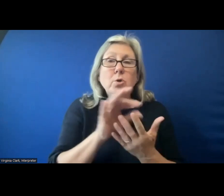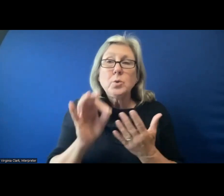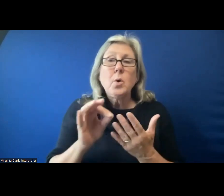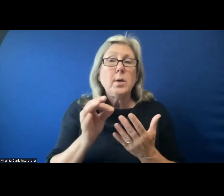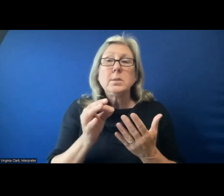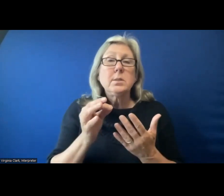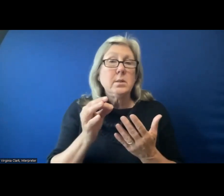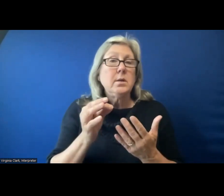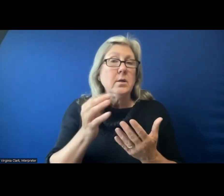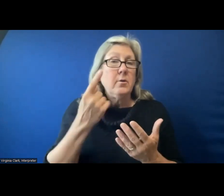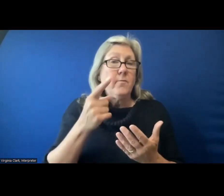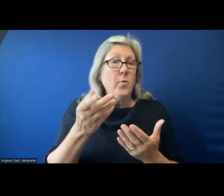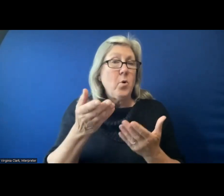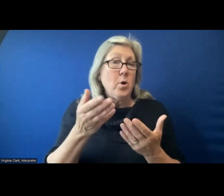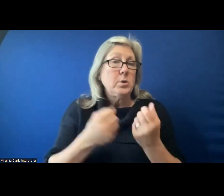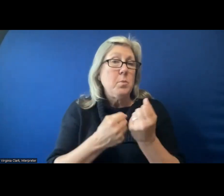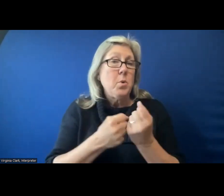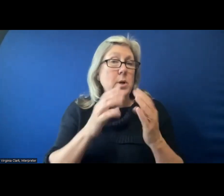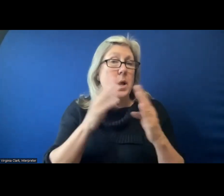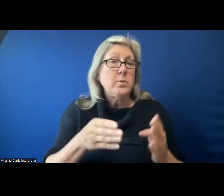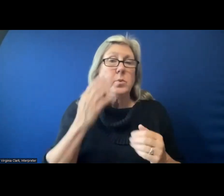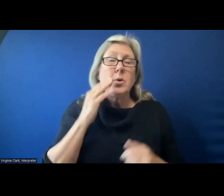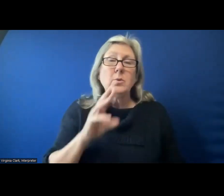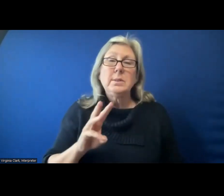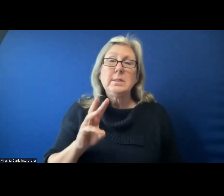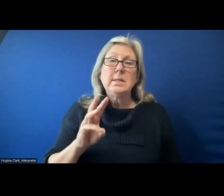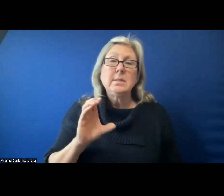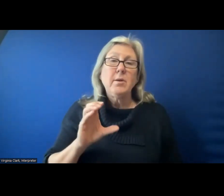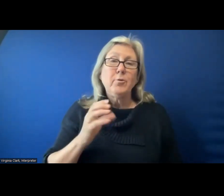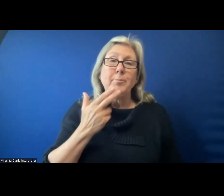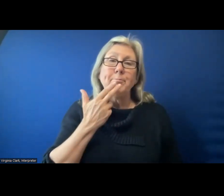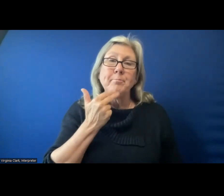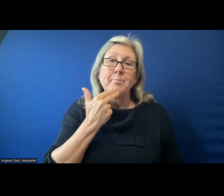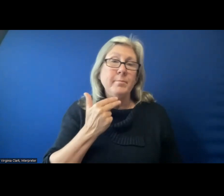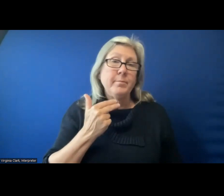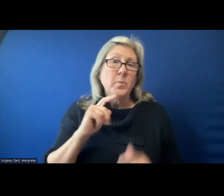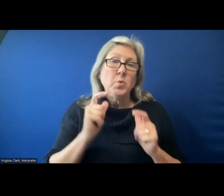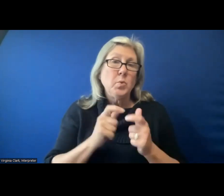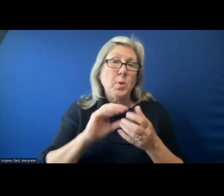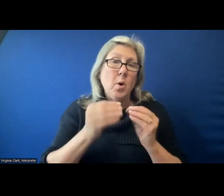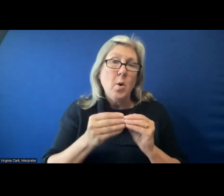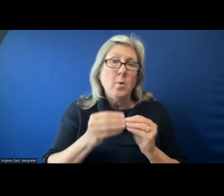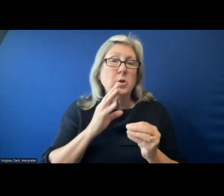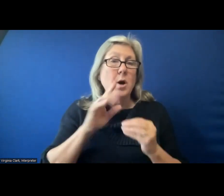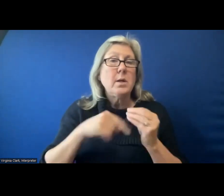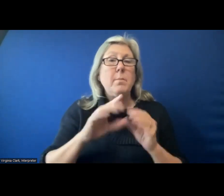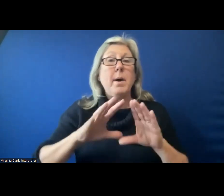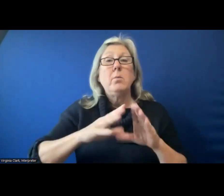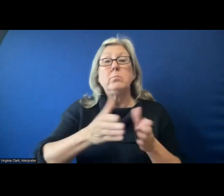. So we know that 600 is far too low if we're talk about the disability community overall.